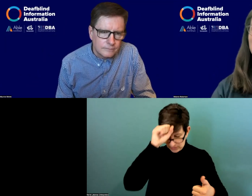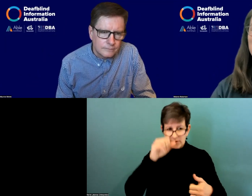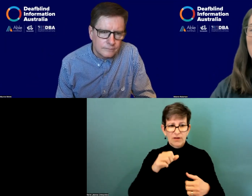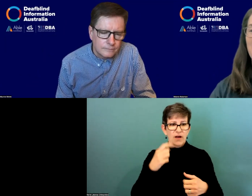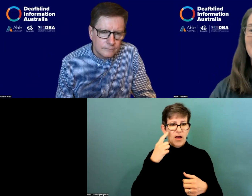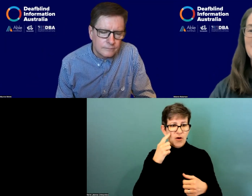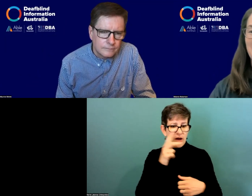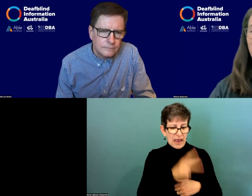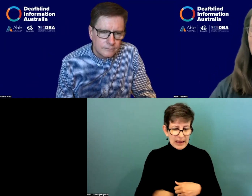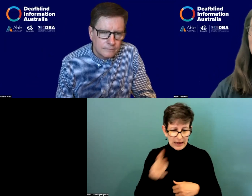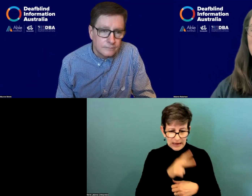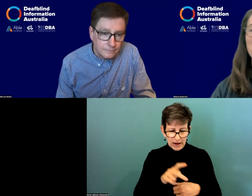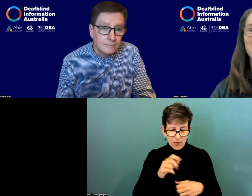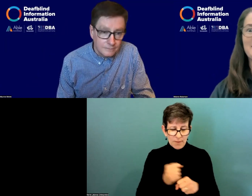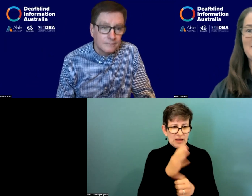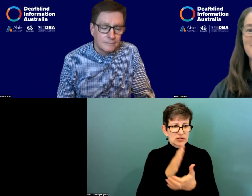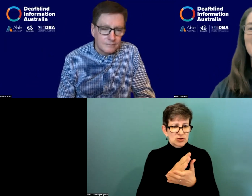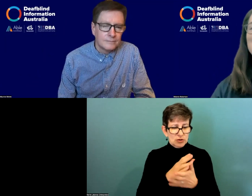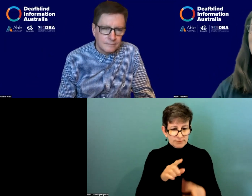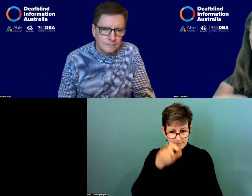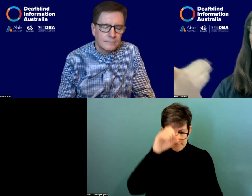Those things that we took a little while to go through maybe we can do them fast now.